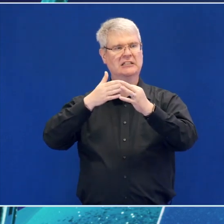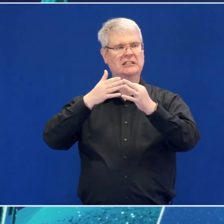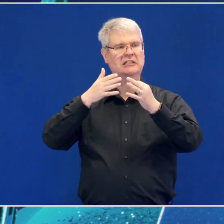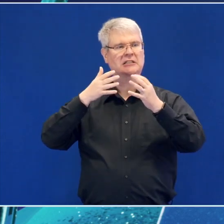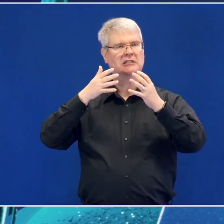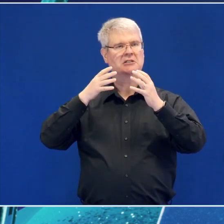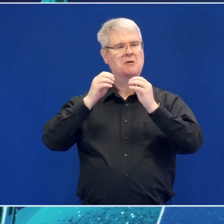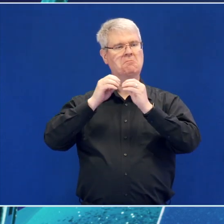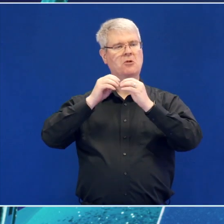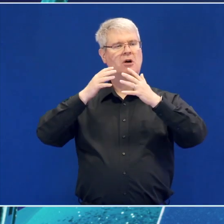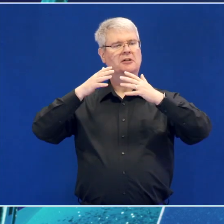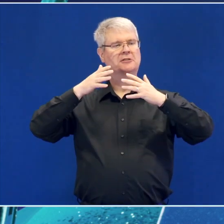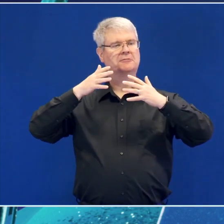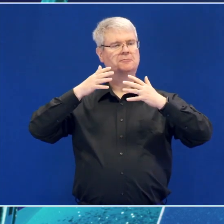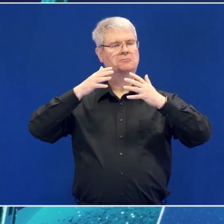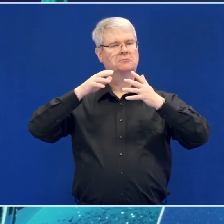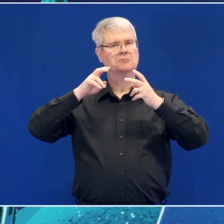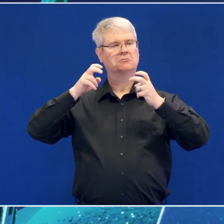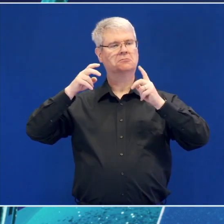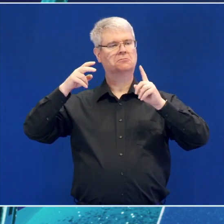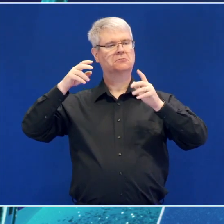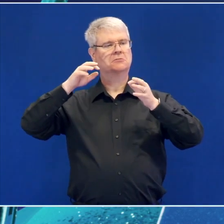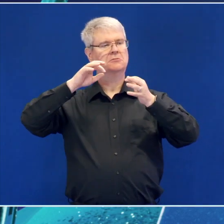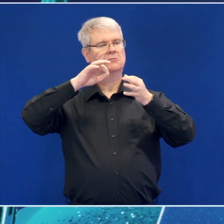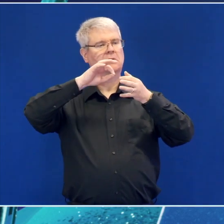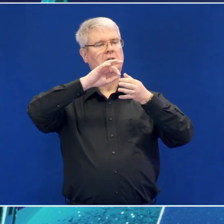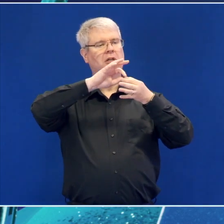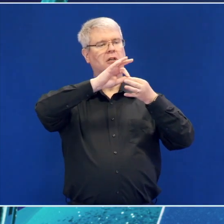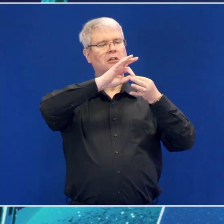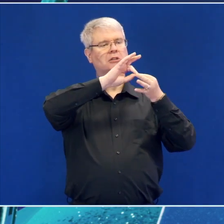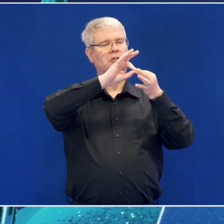for machines to learn.